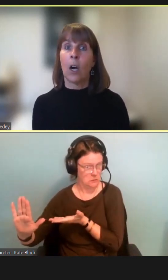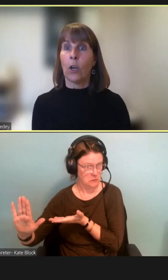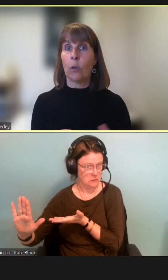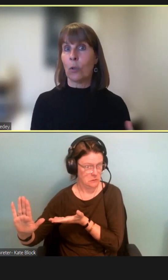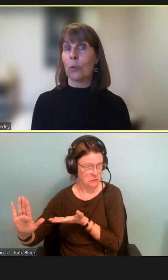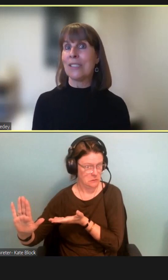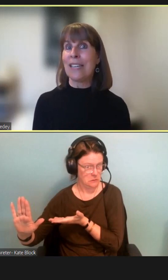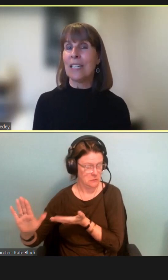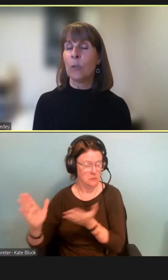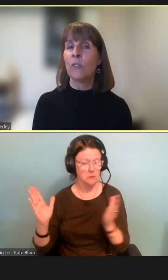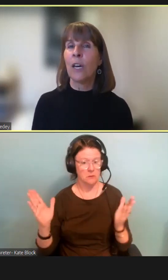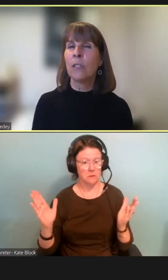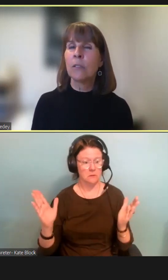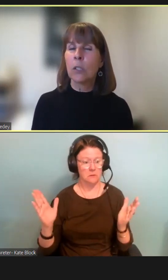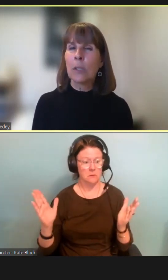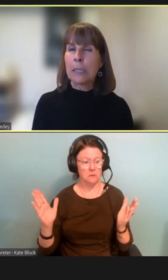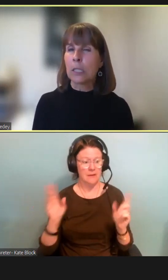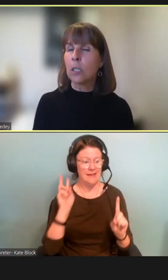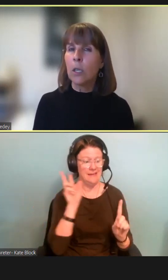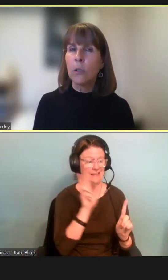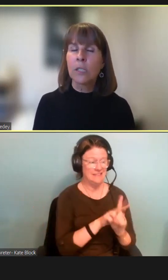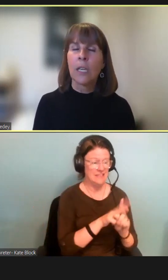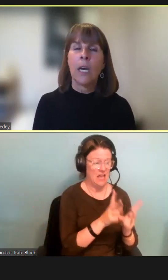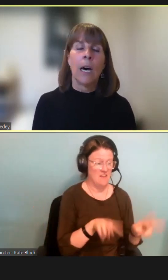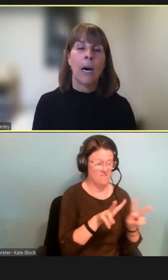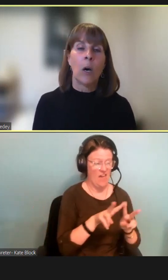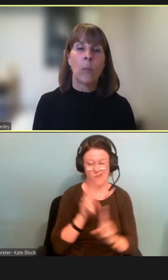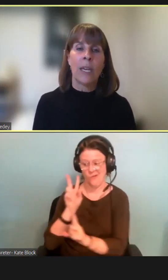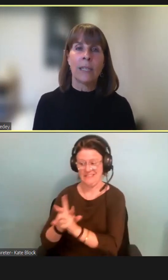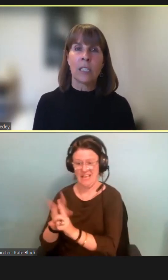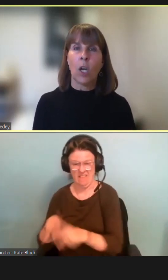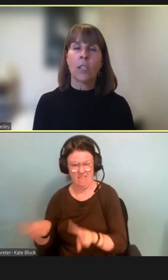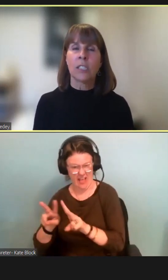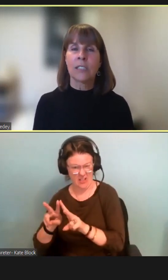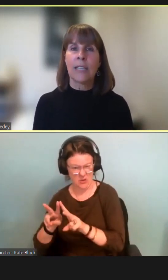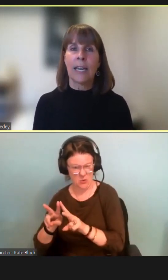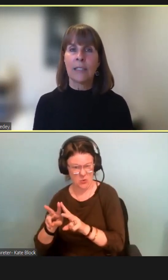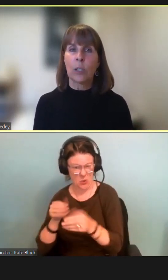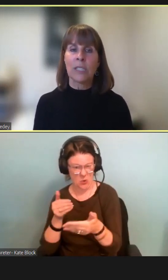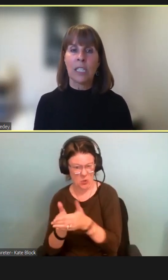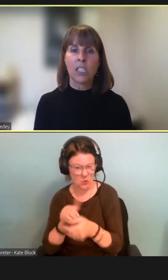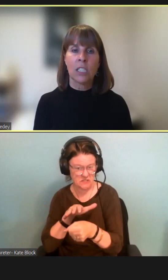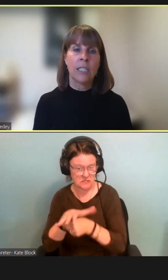going to assign them a value that you is close um and acknowledge that limitation